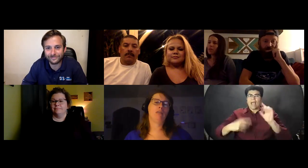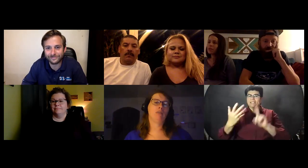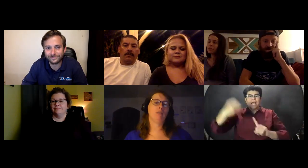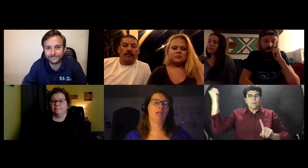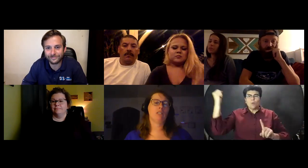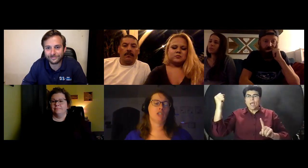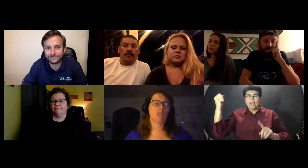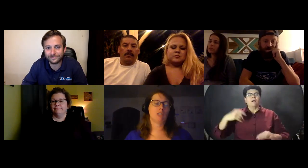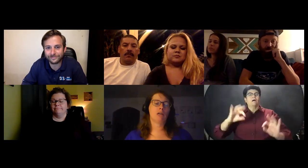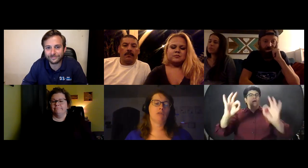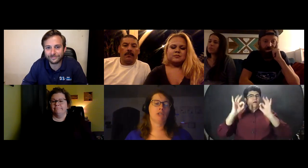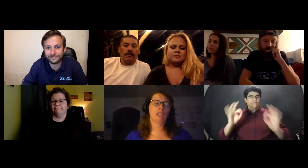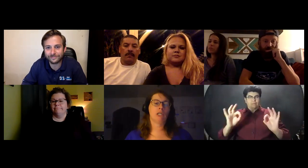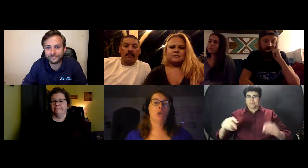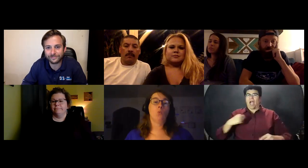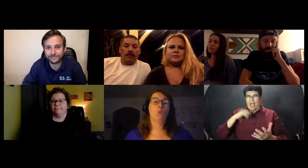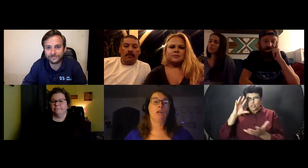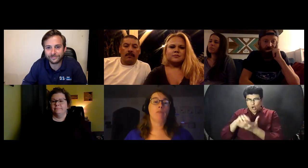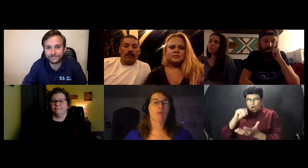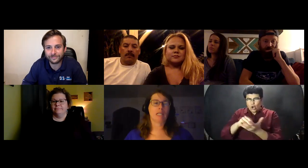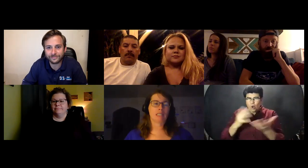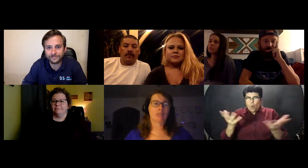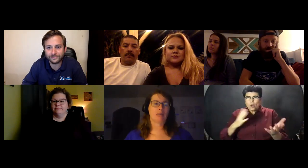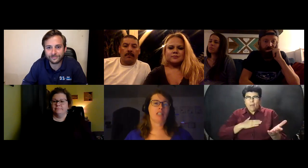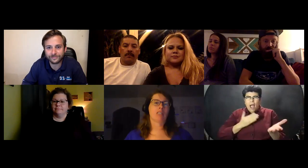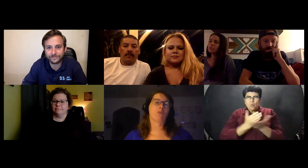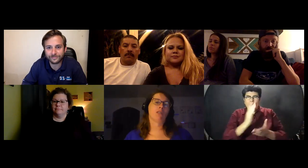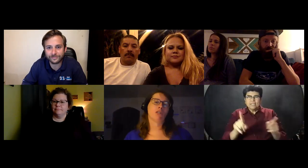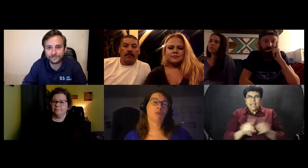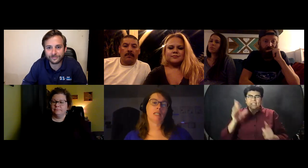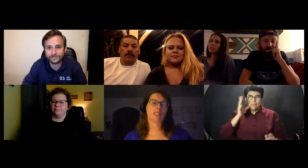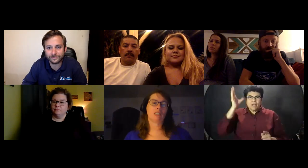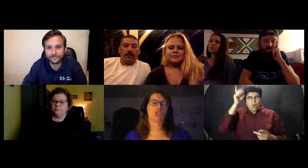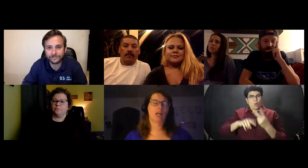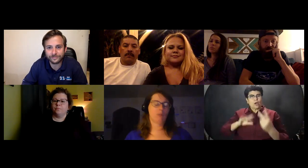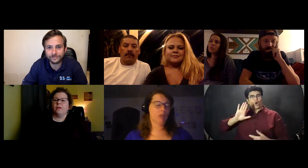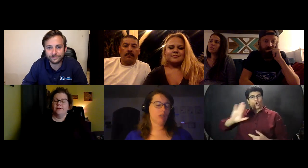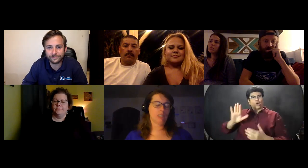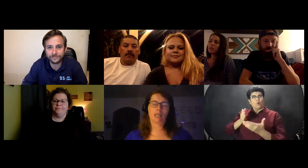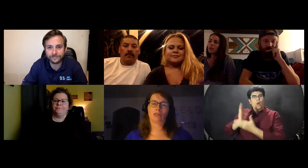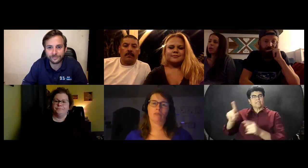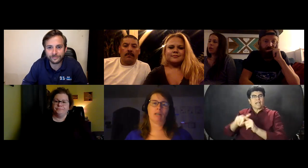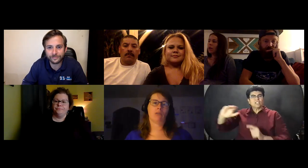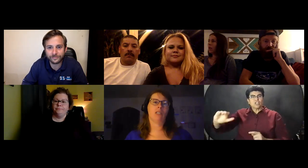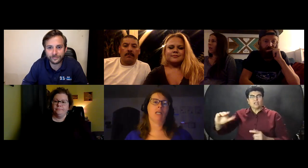there it's just a matter of learning what are my rights as a parent and what are her rights as a child whether it's